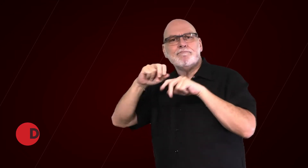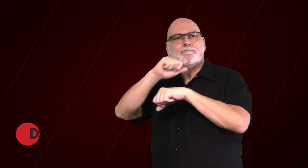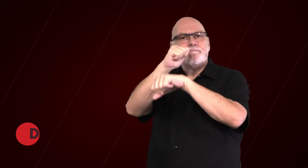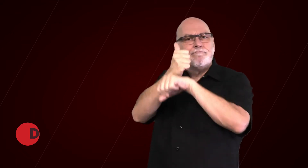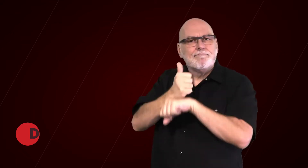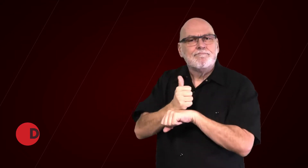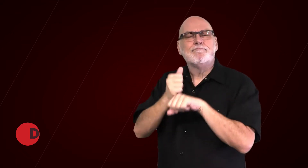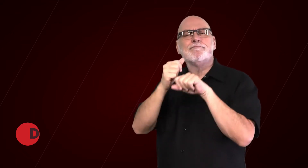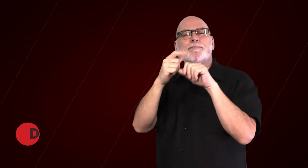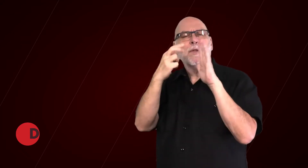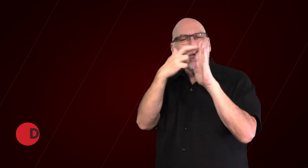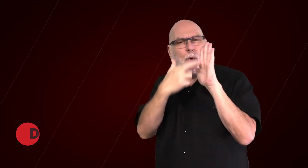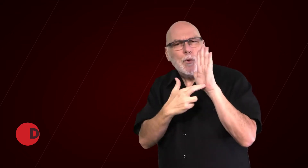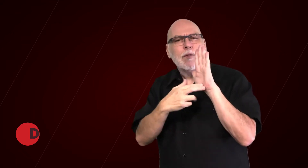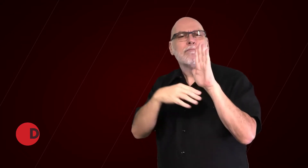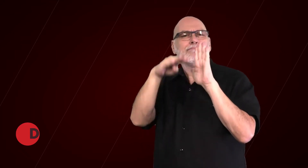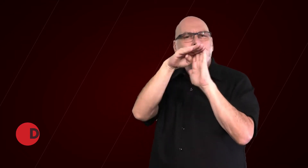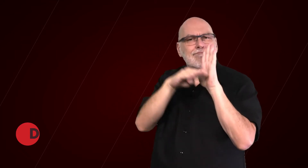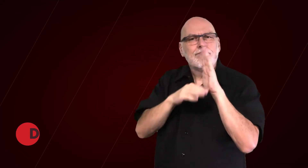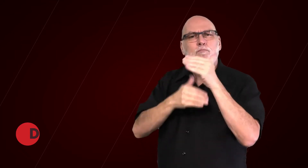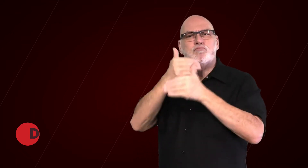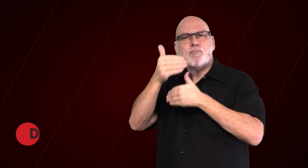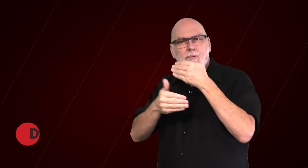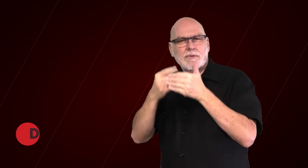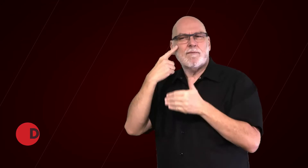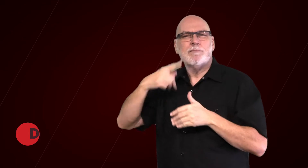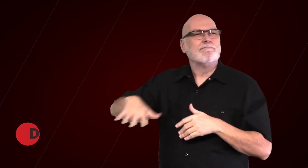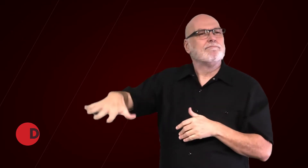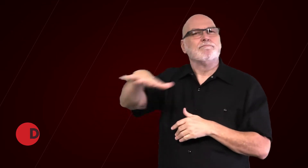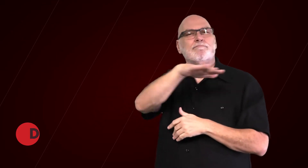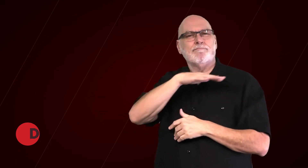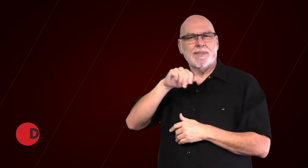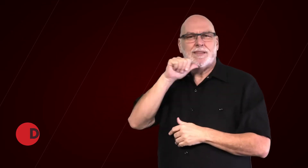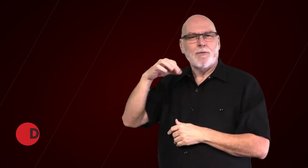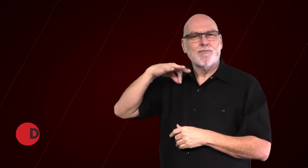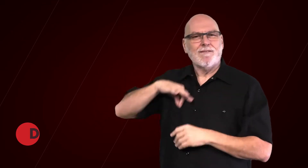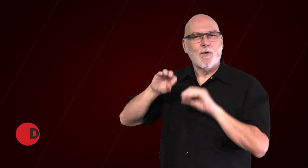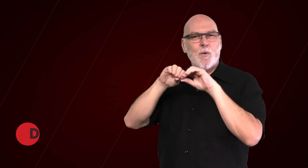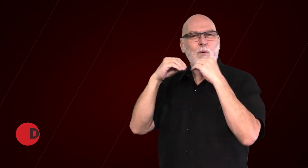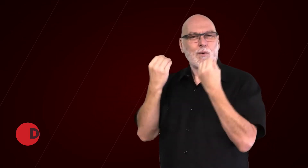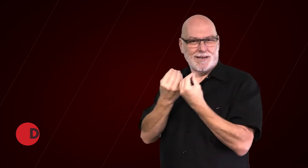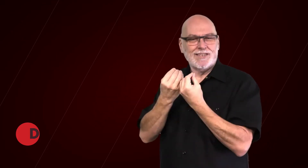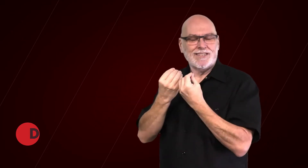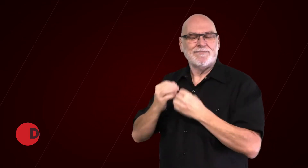which sets the rules and procedures for nonprofit organizations.